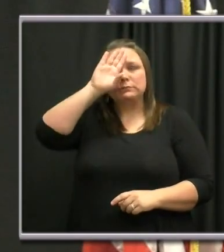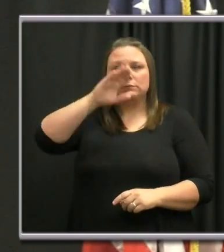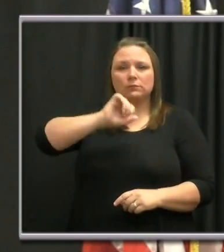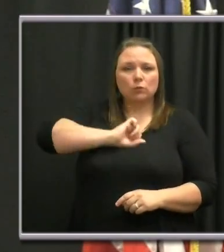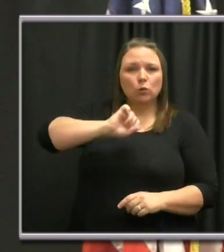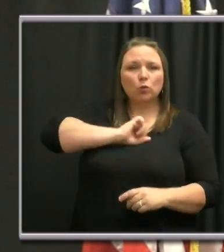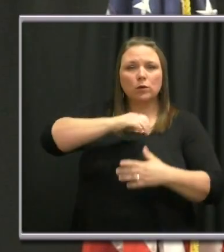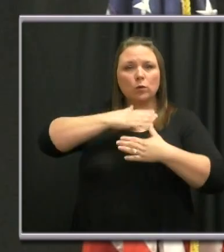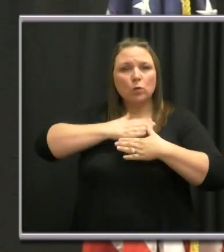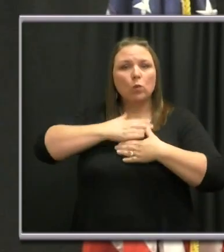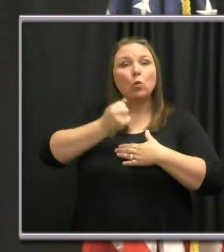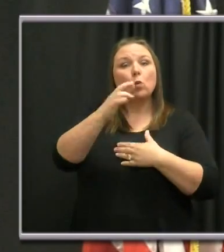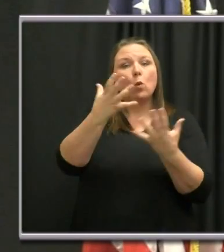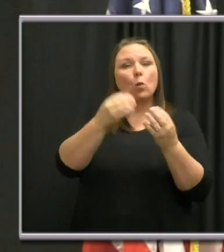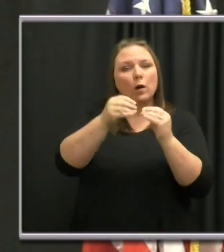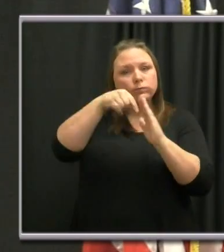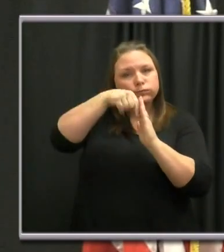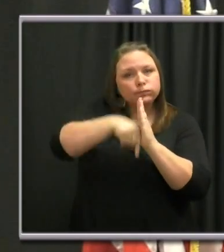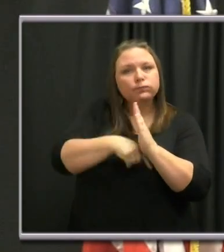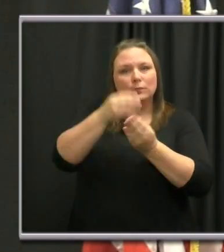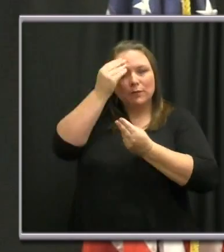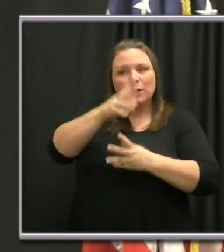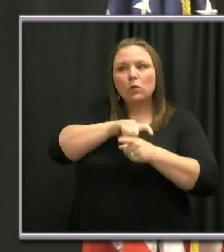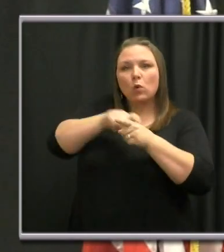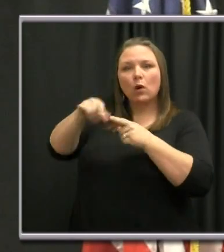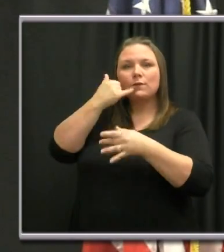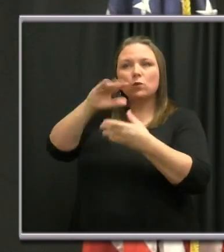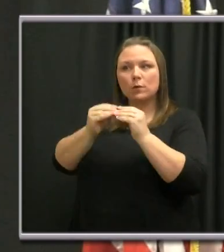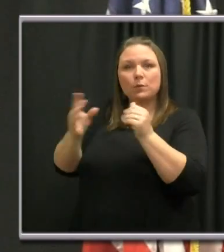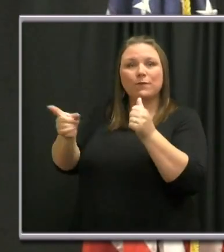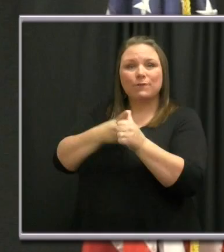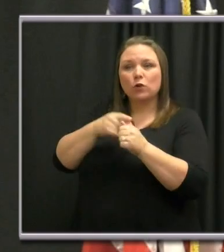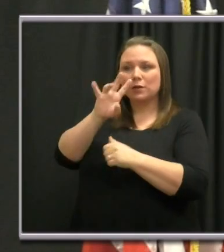ALSO THINK HE MAY HAVE SYMPTOMS OR YOU WANT TO GET FURTHER